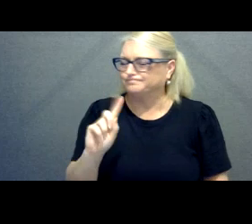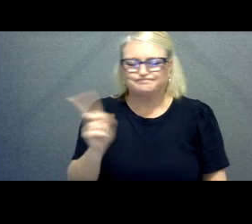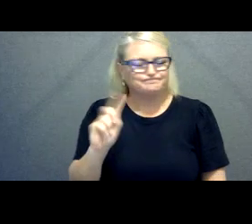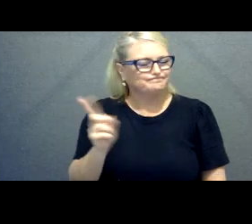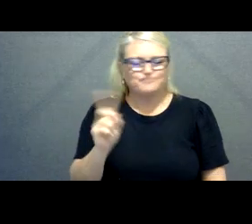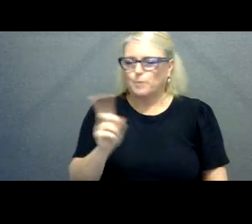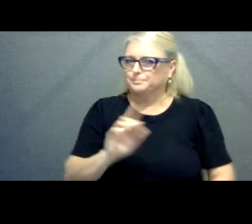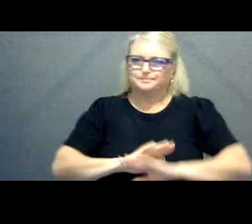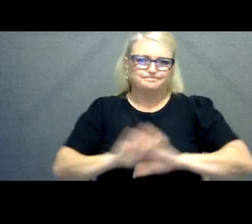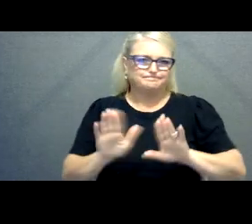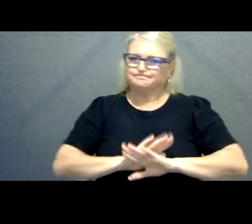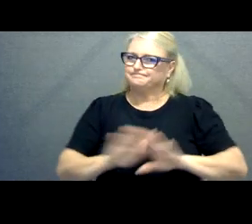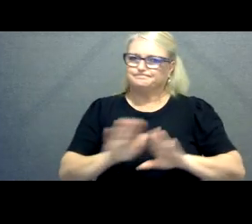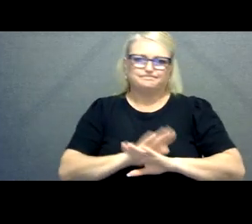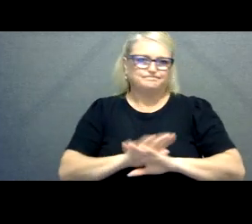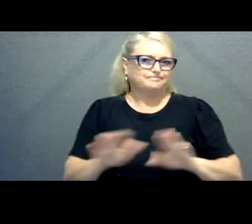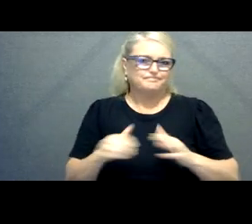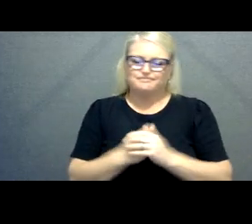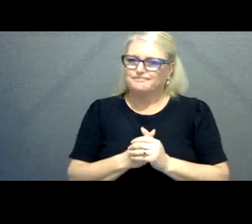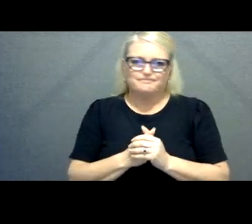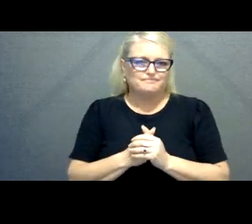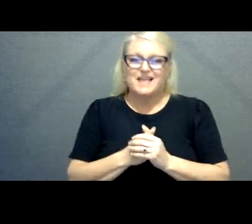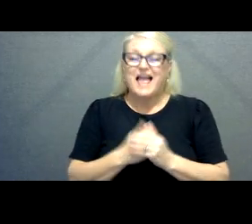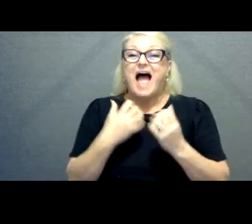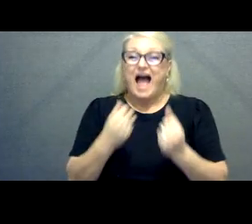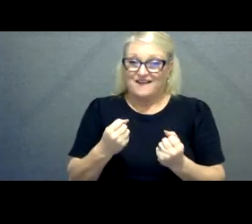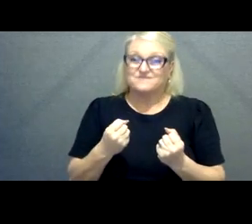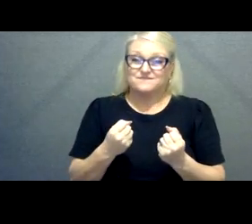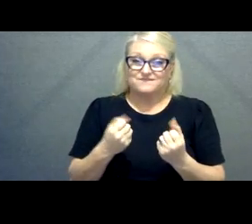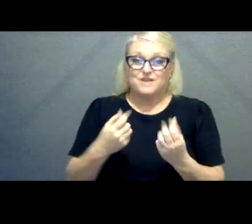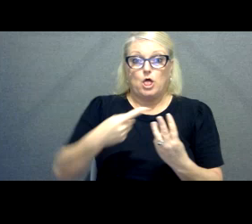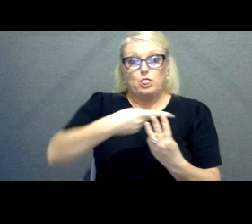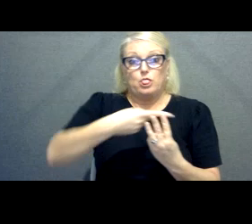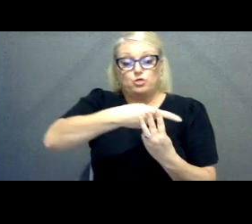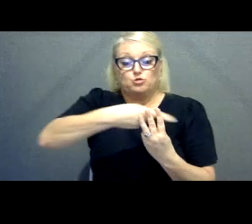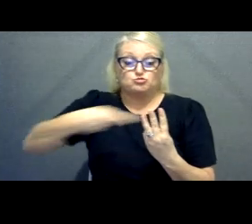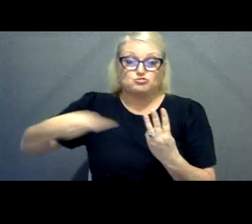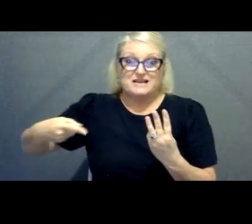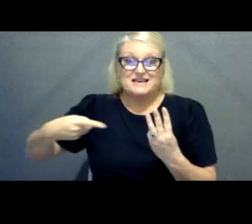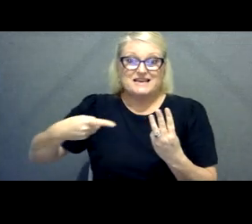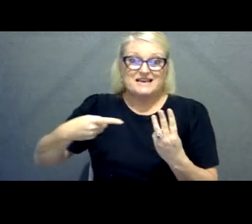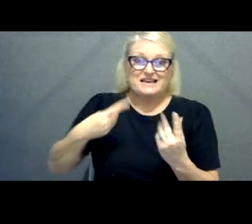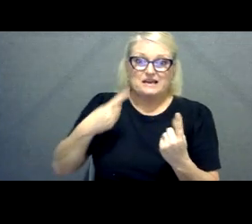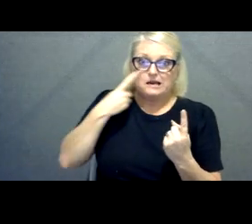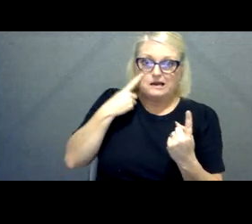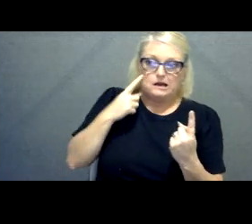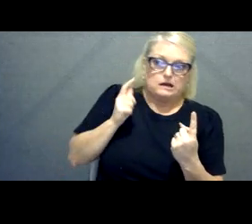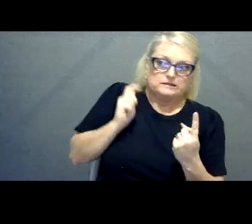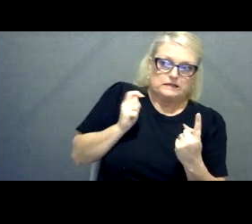on Centrelink we have three different tests that we apply when assessing an application for Aid